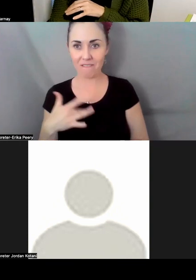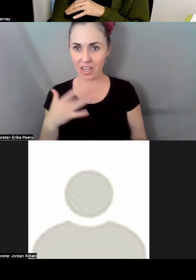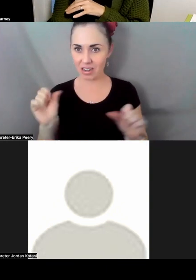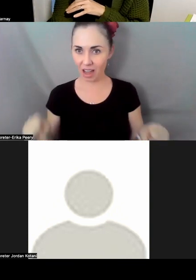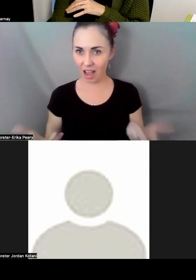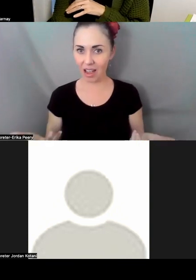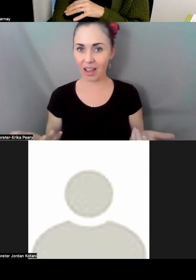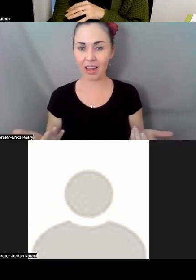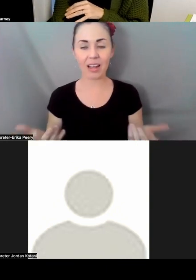very, very important.